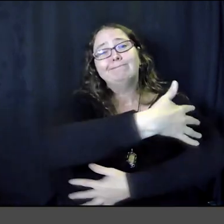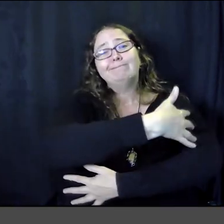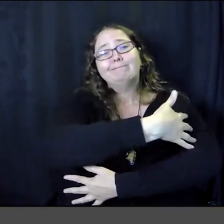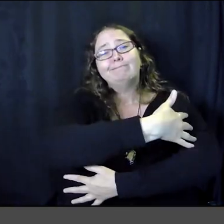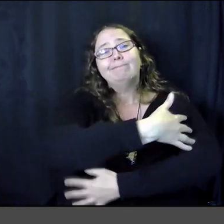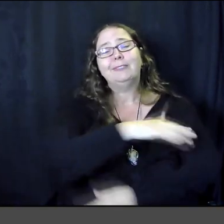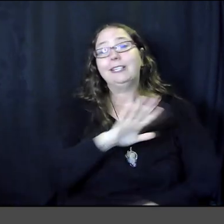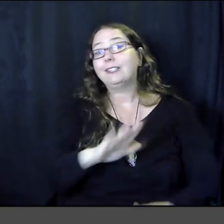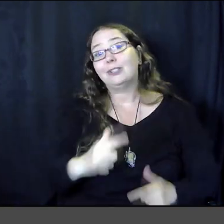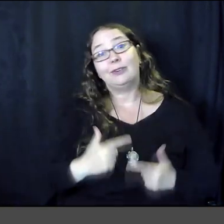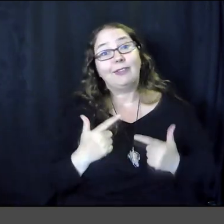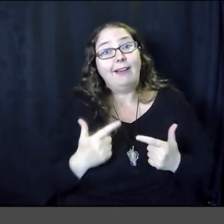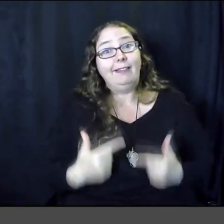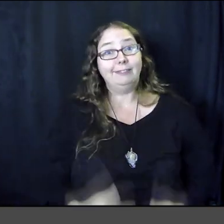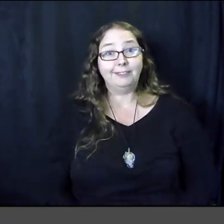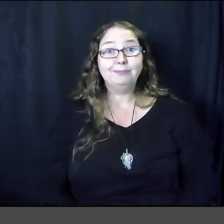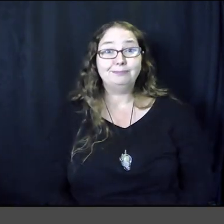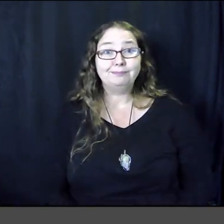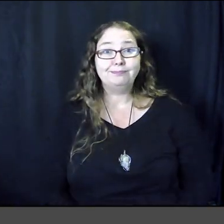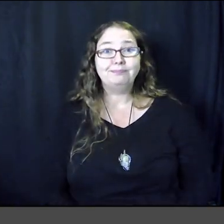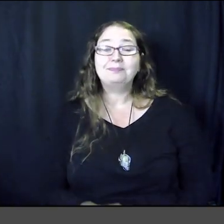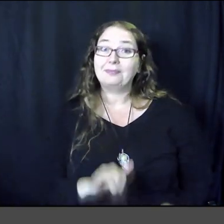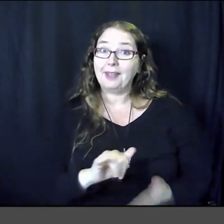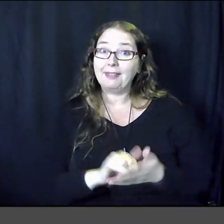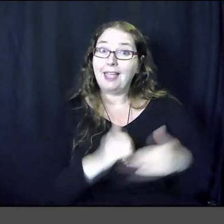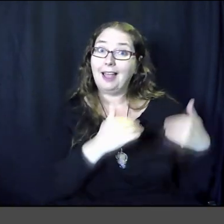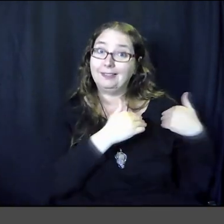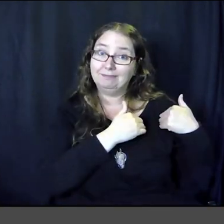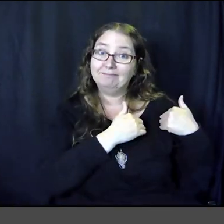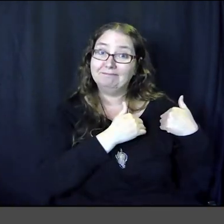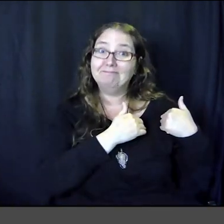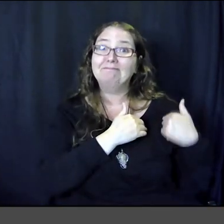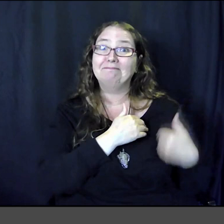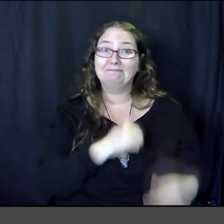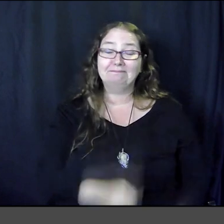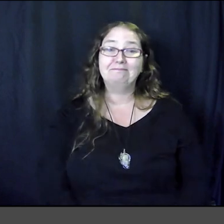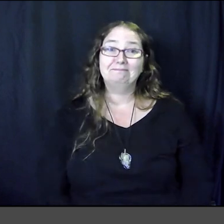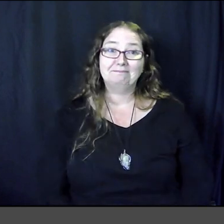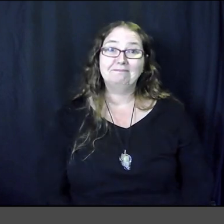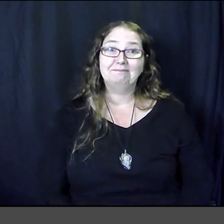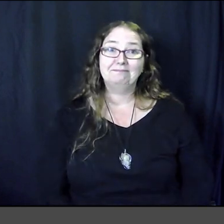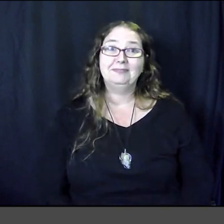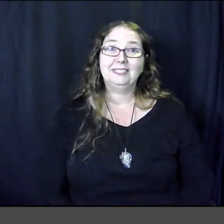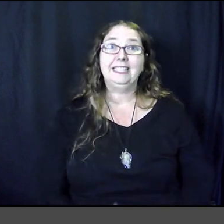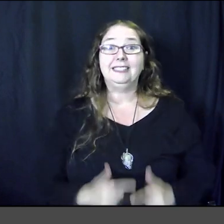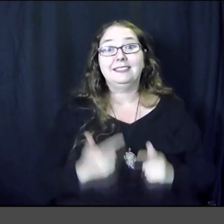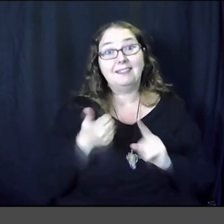AND THAT IS THE TASK ITSELF. IT IS YOUR LIFE ITSELF. AND ALEXA JUMPING IN OVER HERE.